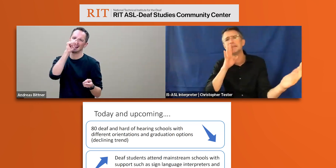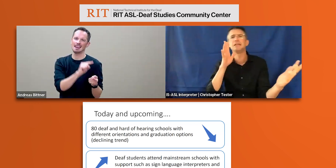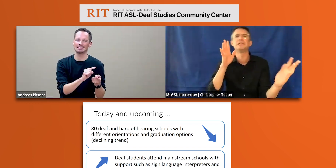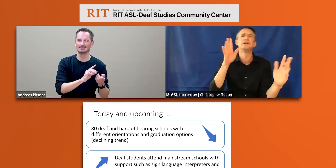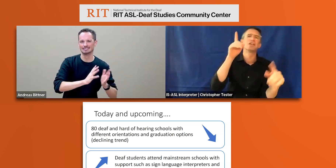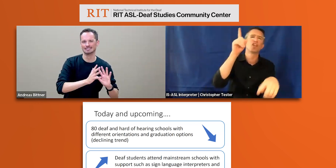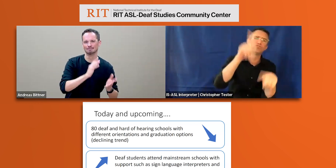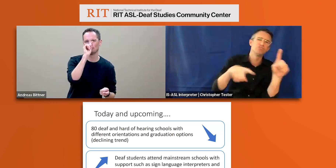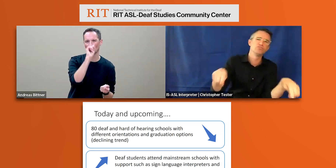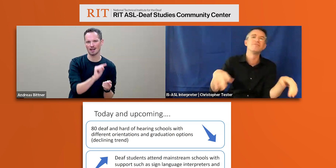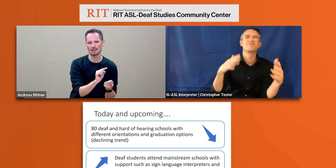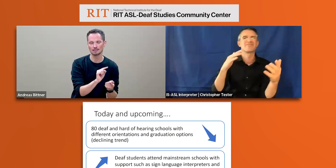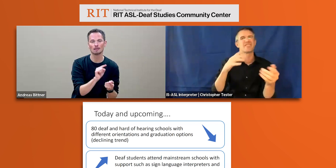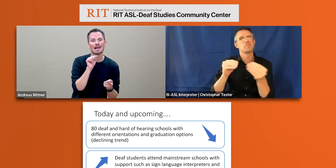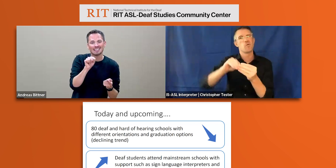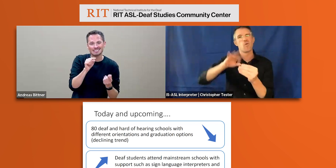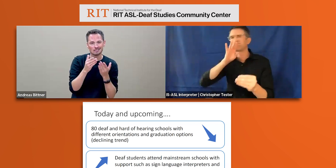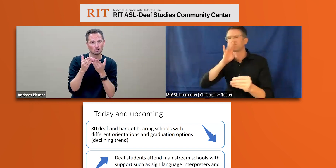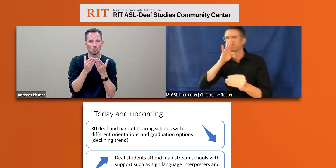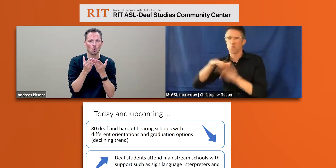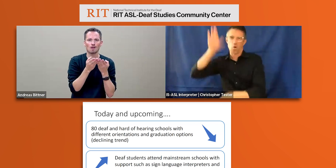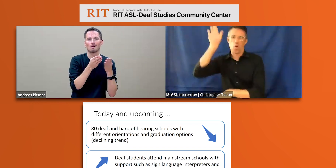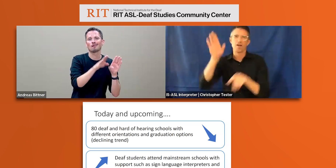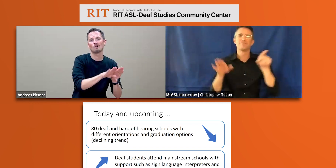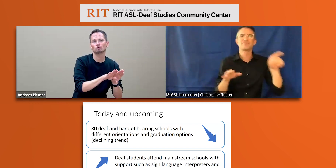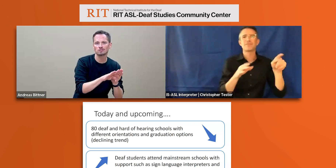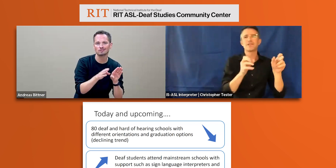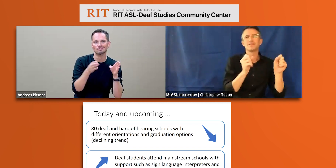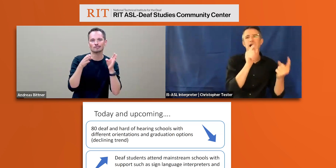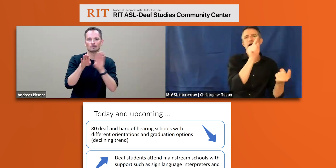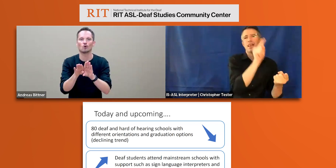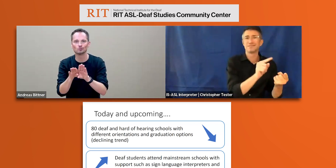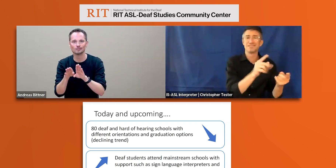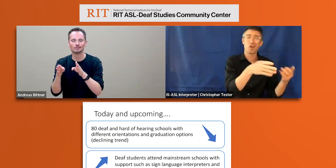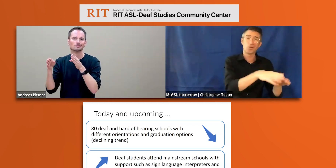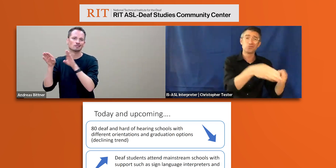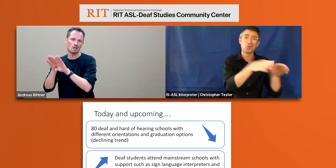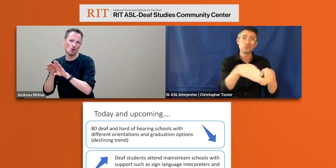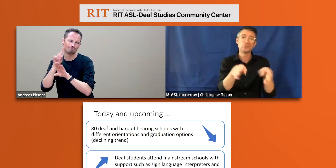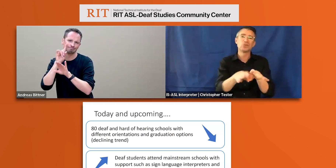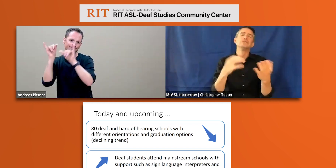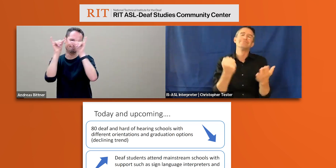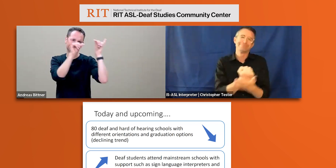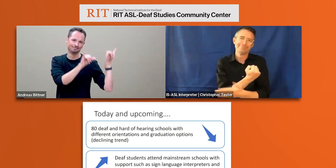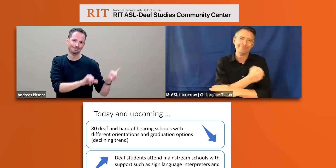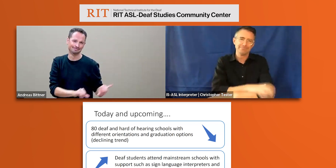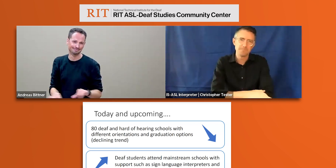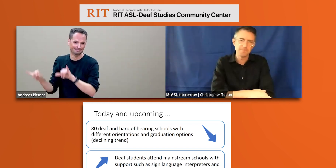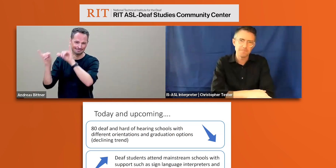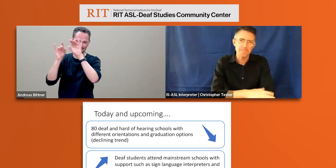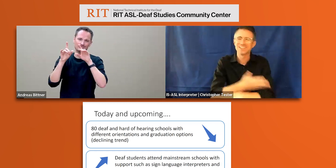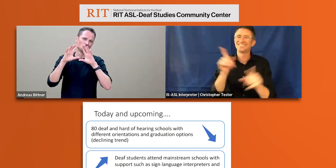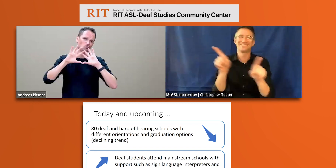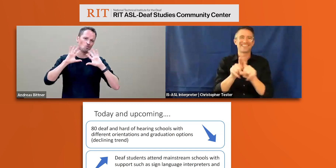Some of them use sign language, some of them are oral. There are typically more oral schools than sign language schools,